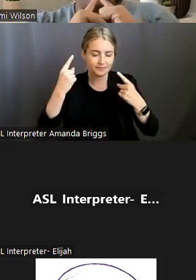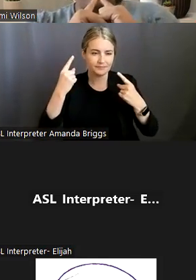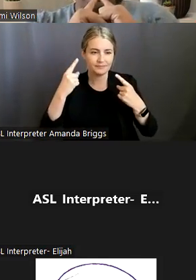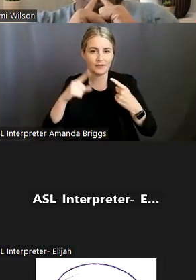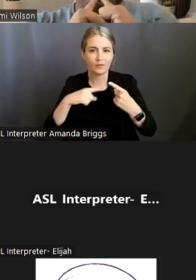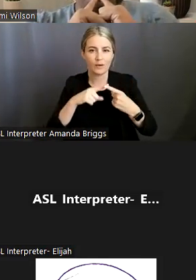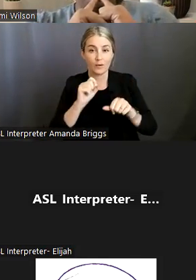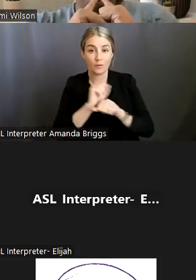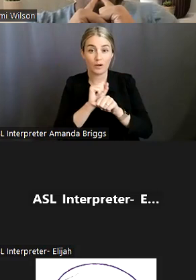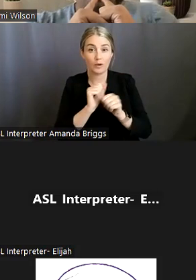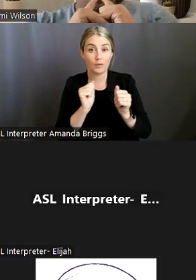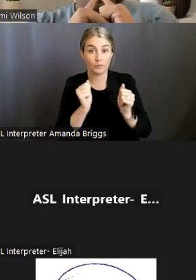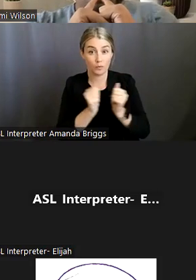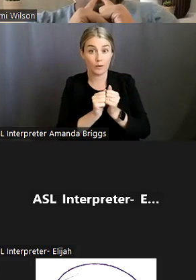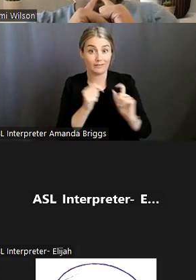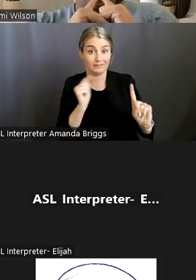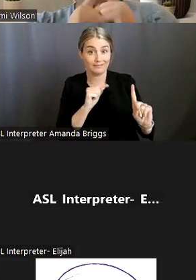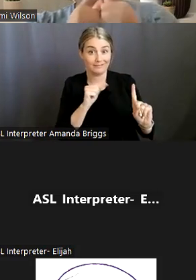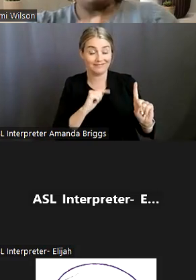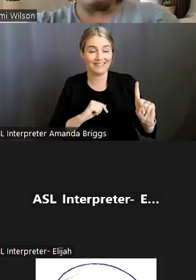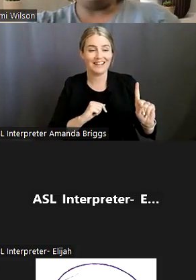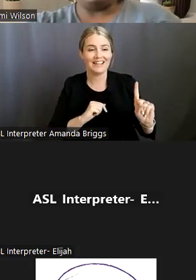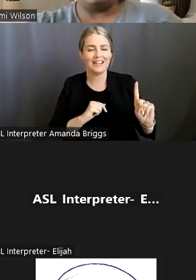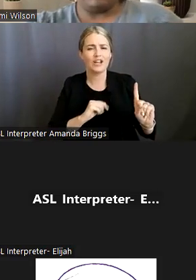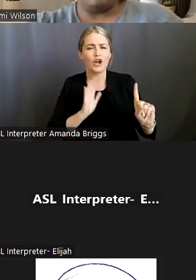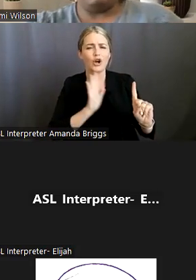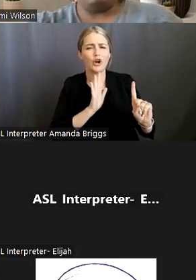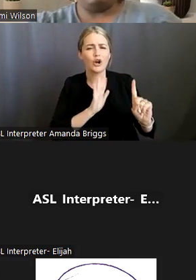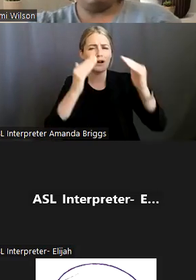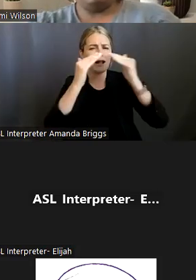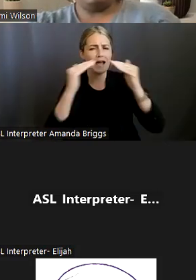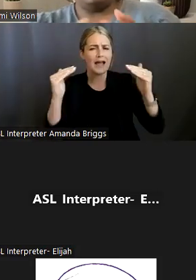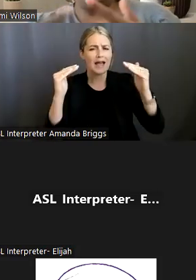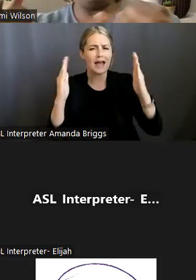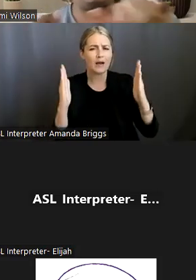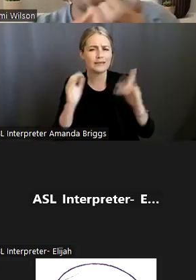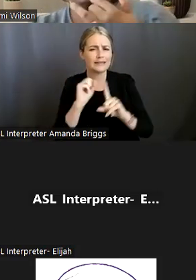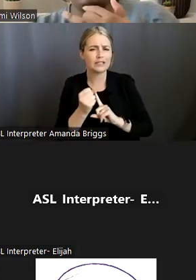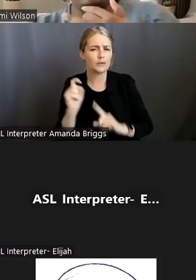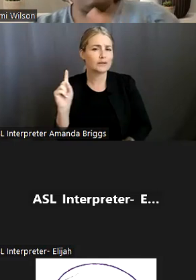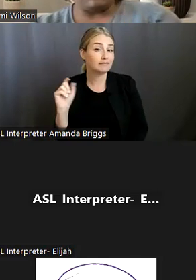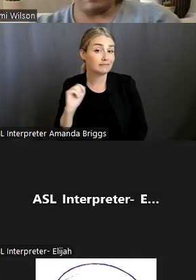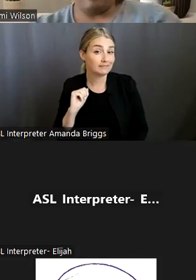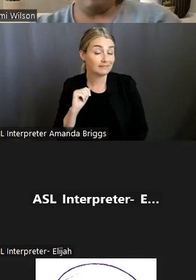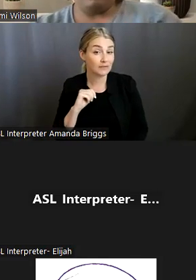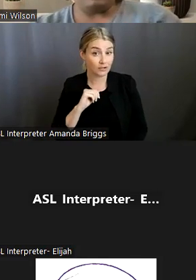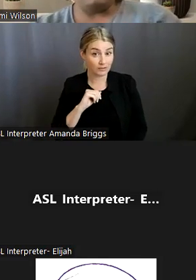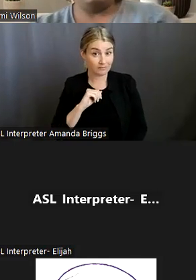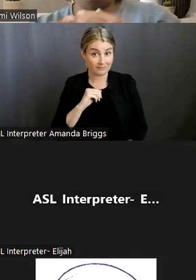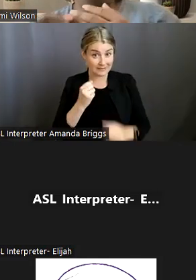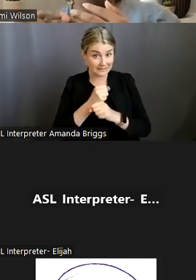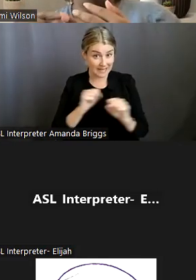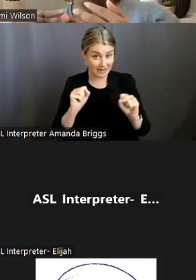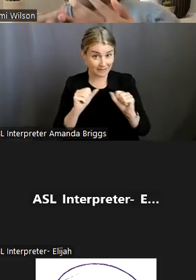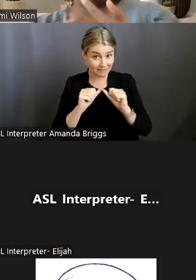Kelly are what's her housing situation? Is her housing safe and stable? Is